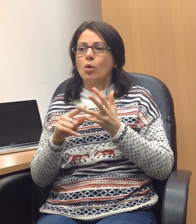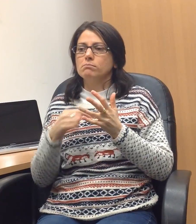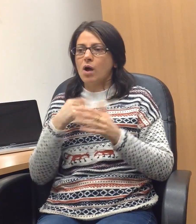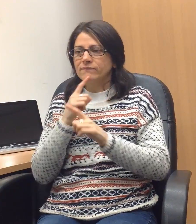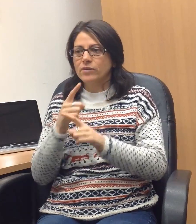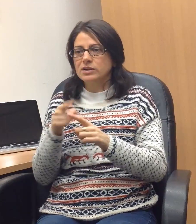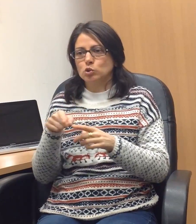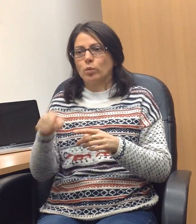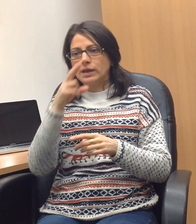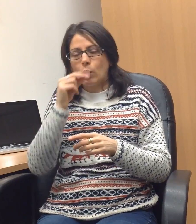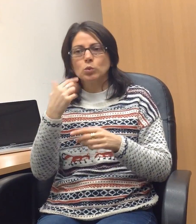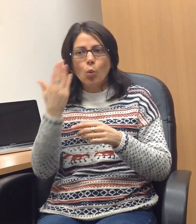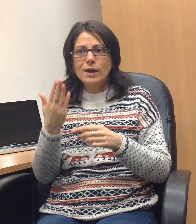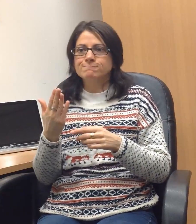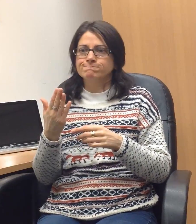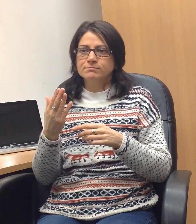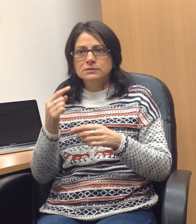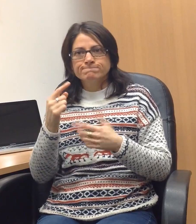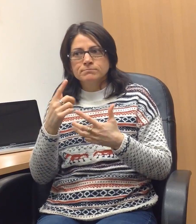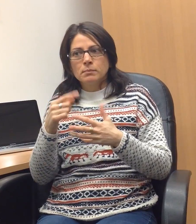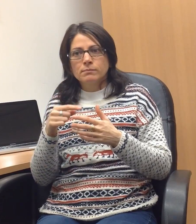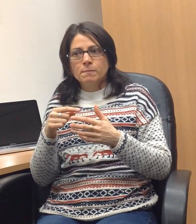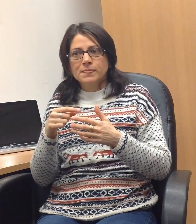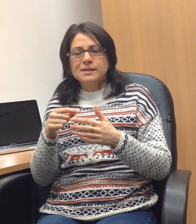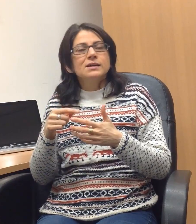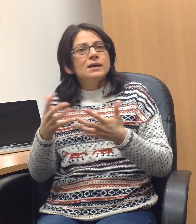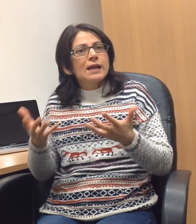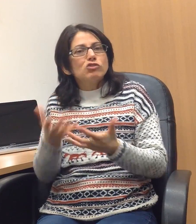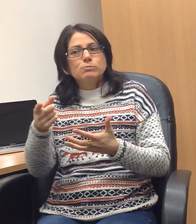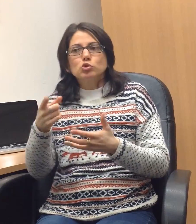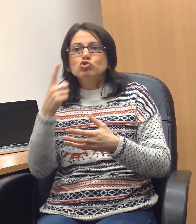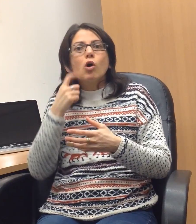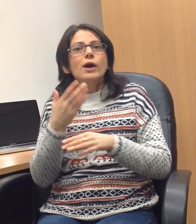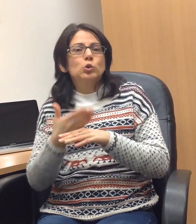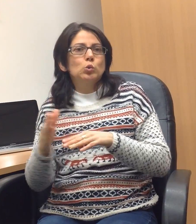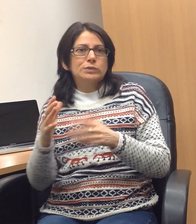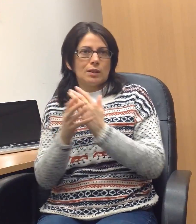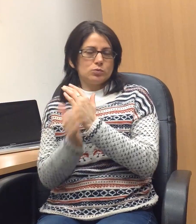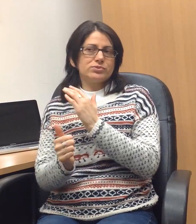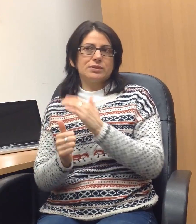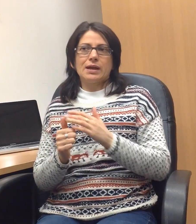My advice to young people always to try to encourage them